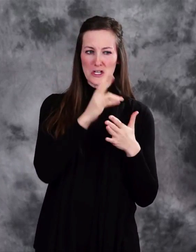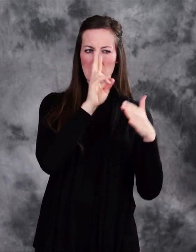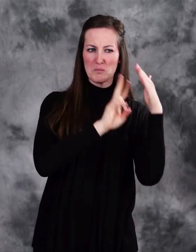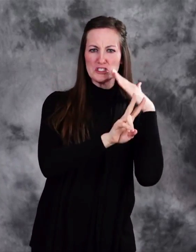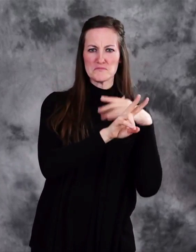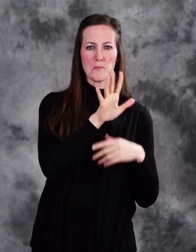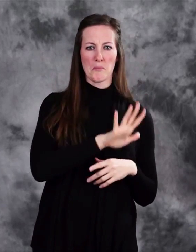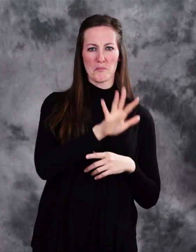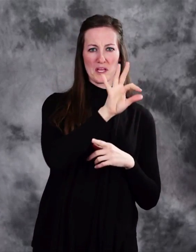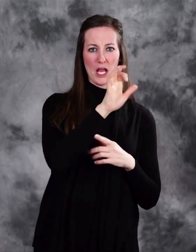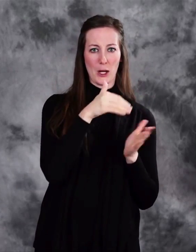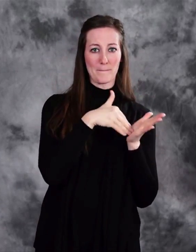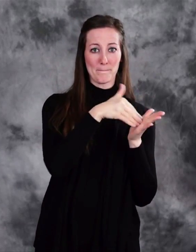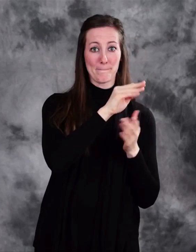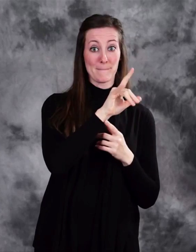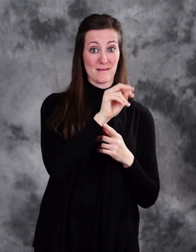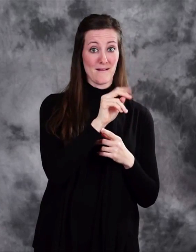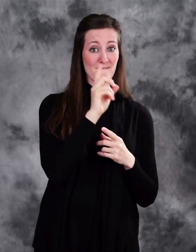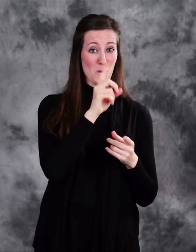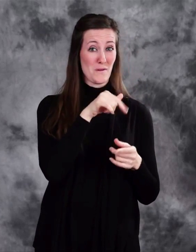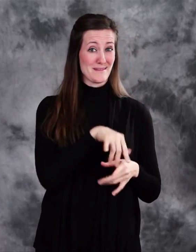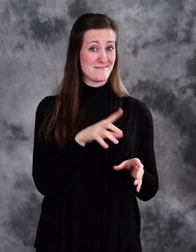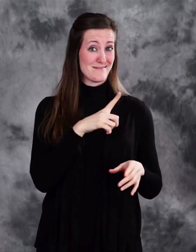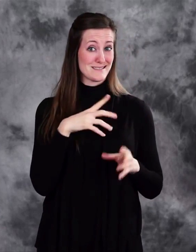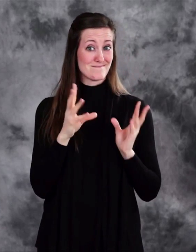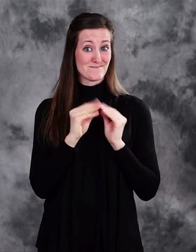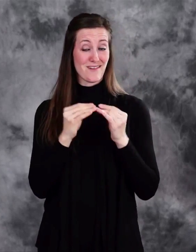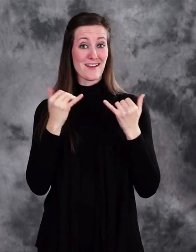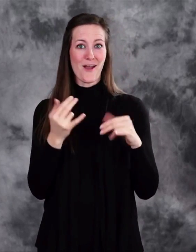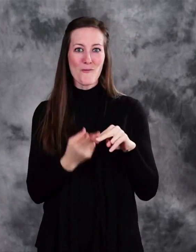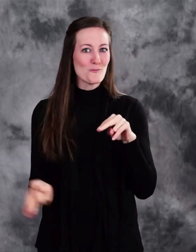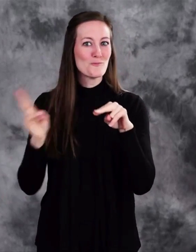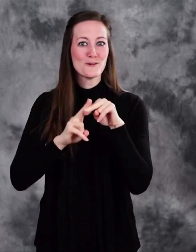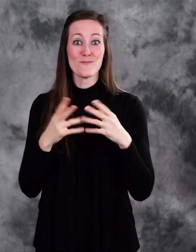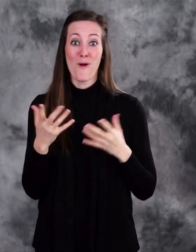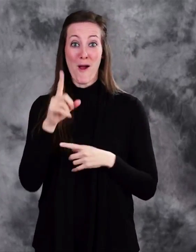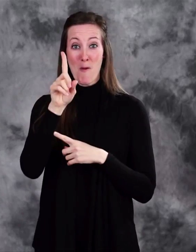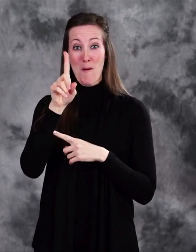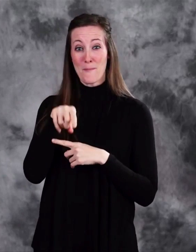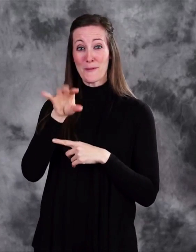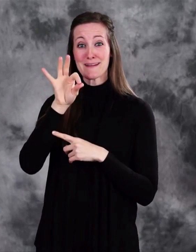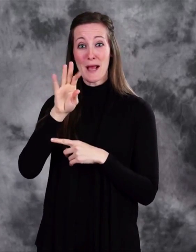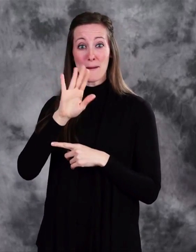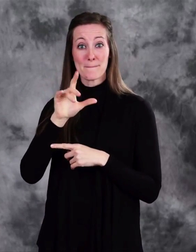has increased to $1.9 billion, an increase of almost $900 million